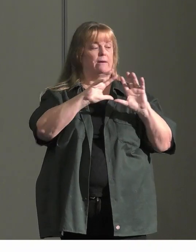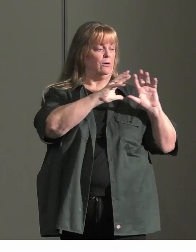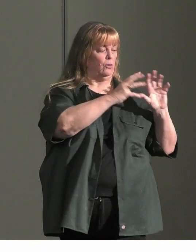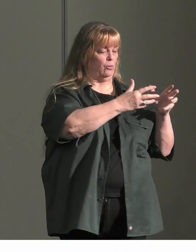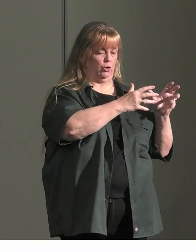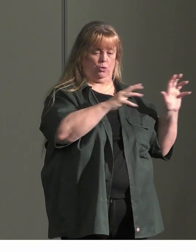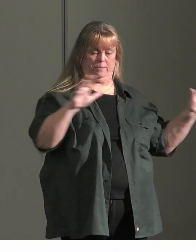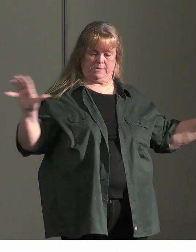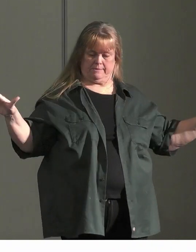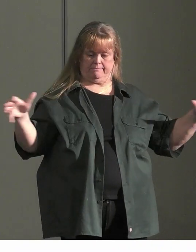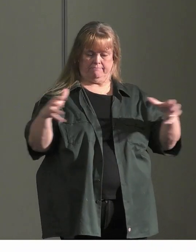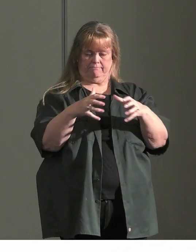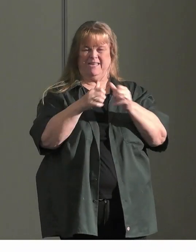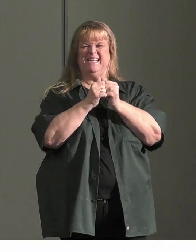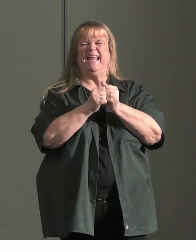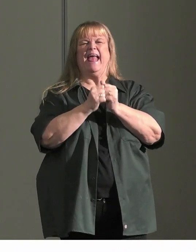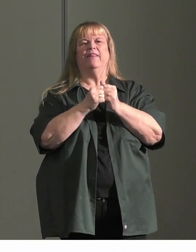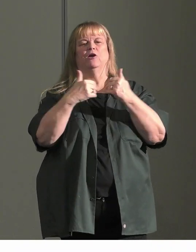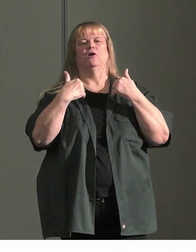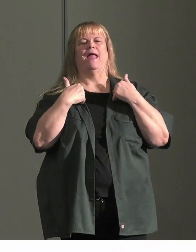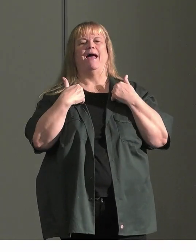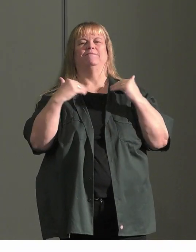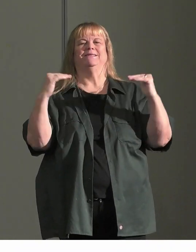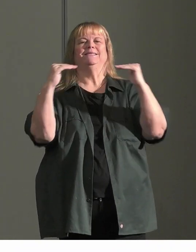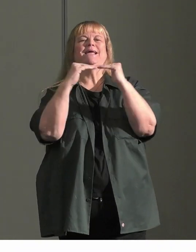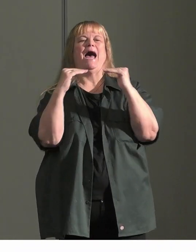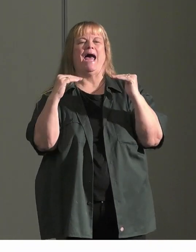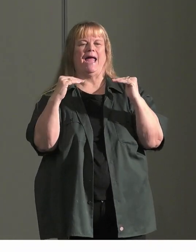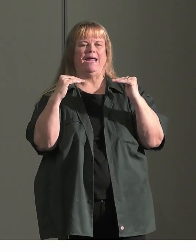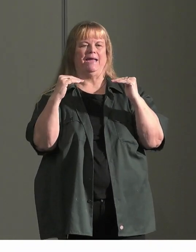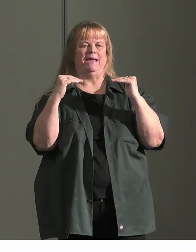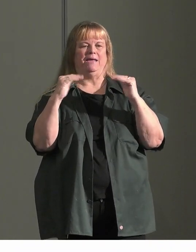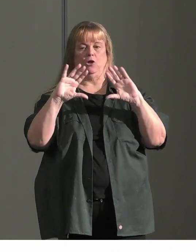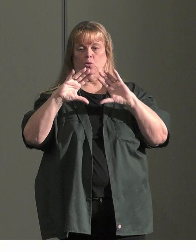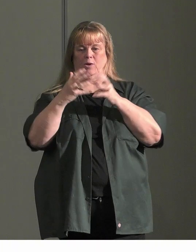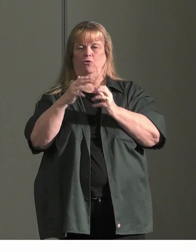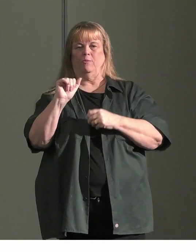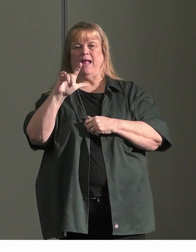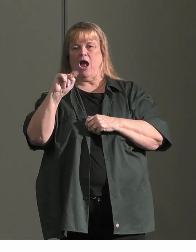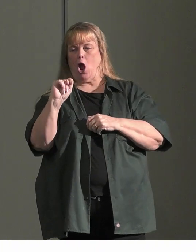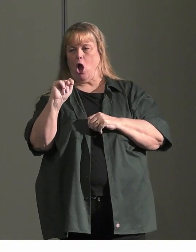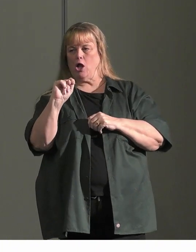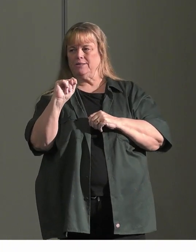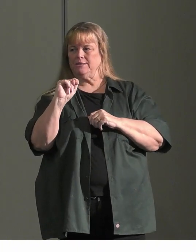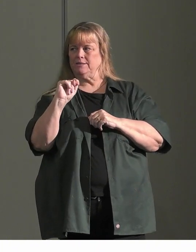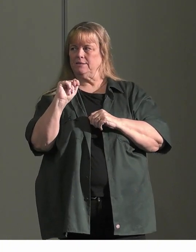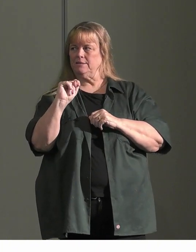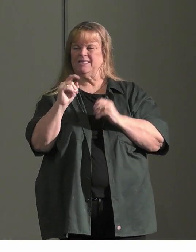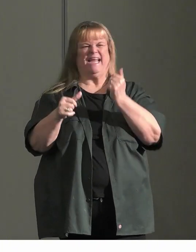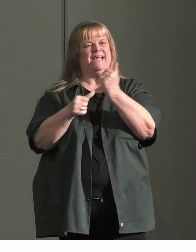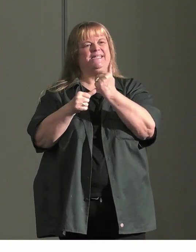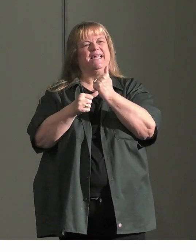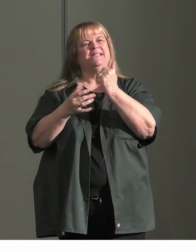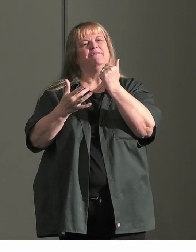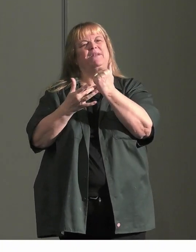groups together, we actually have a tie. So we group our alt -- our assistive technology users